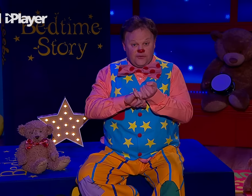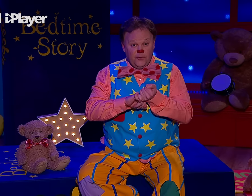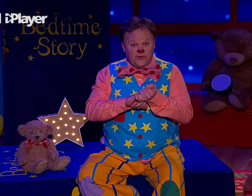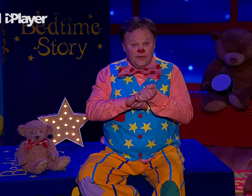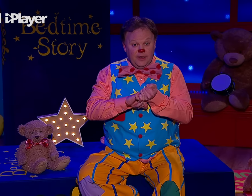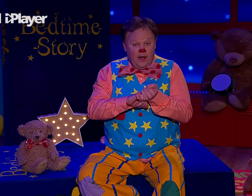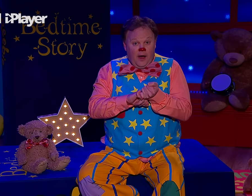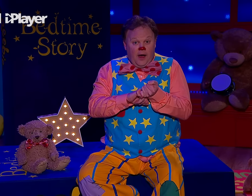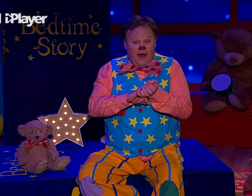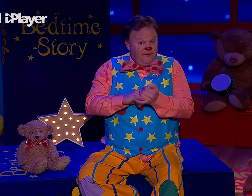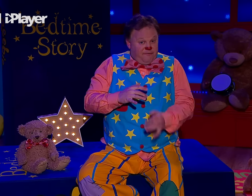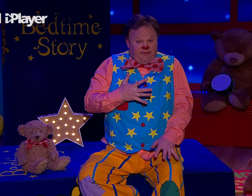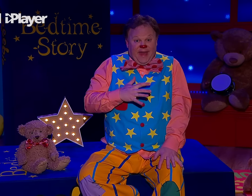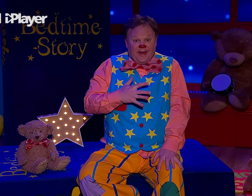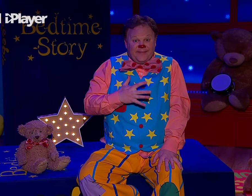susan fears